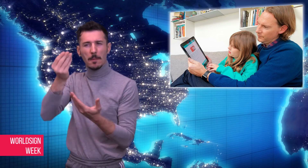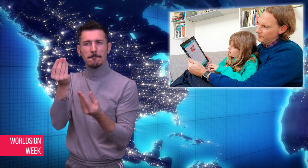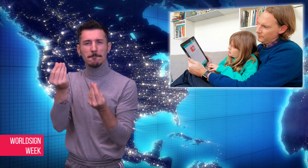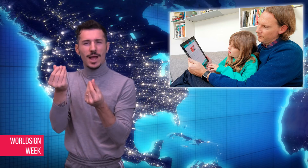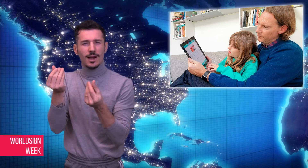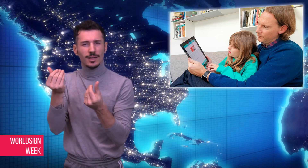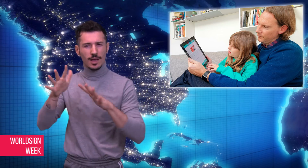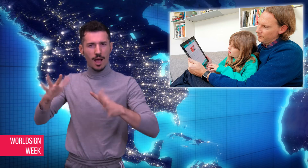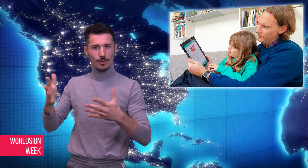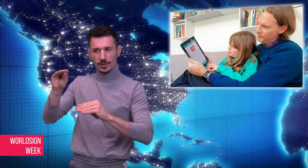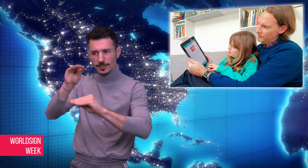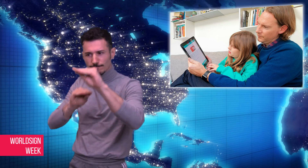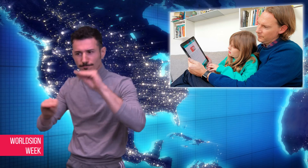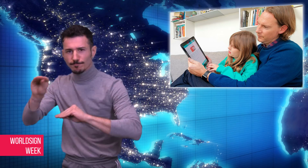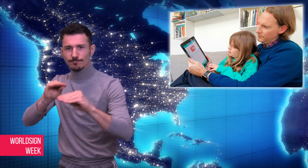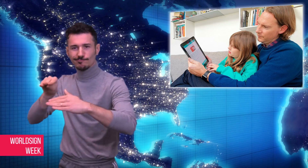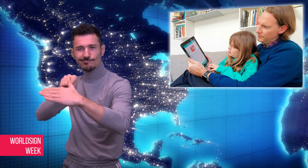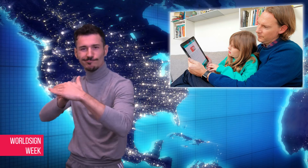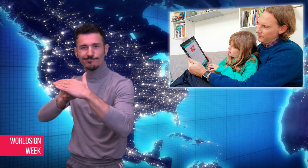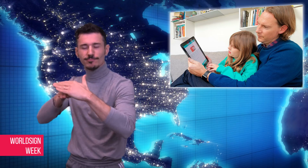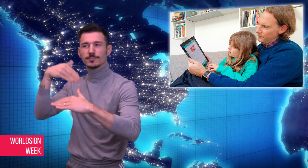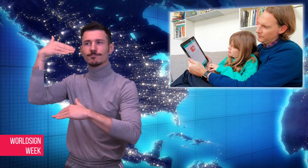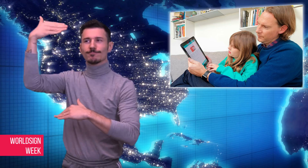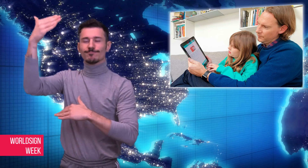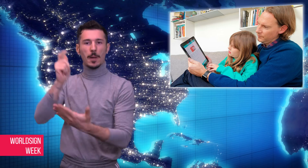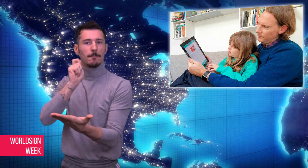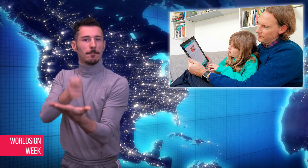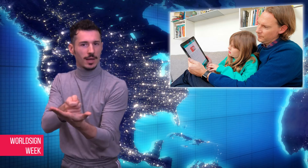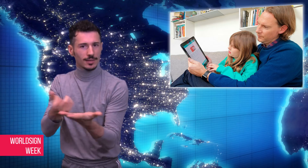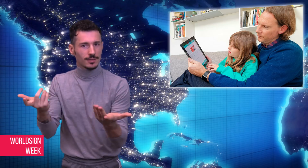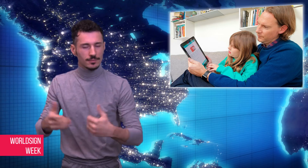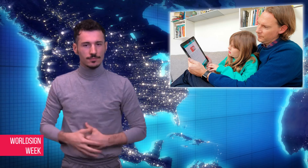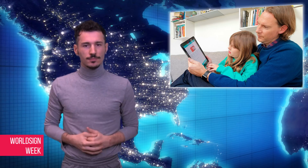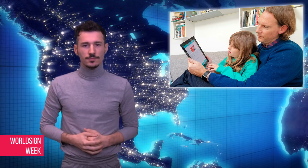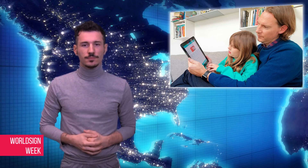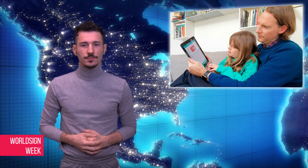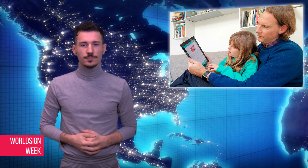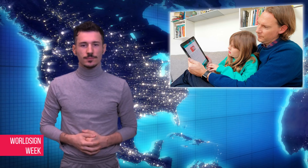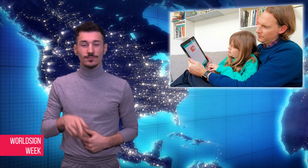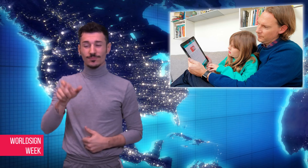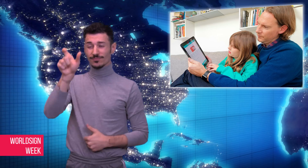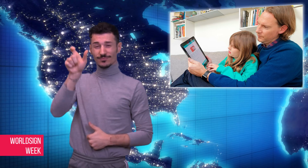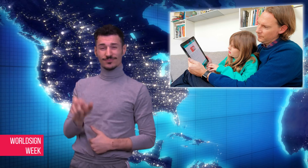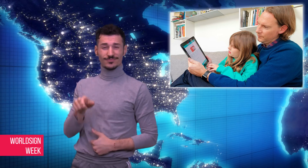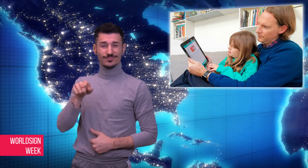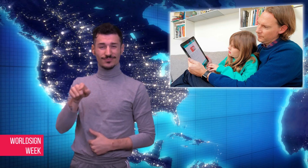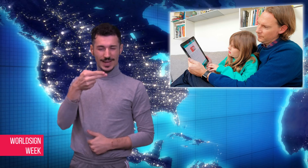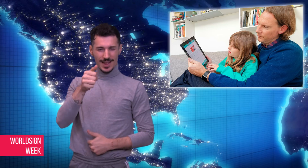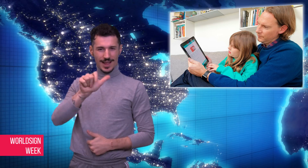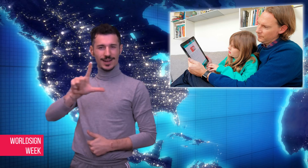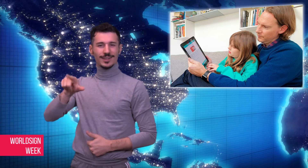of saving and understanding the concept and value of money.